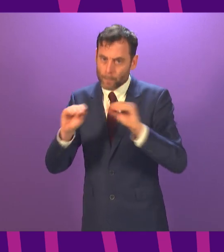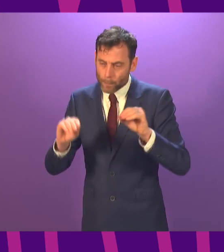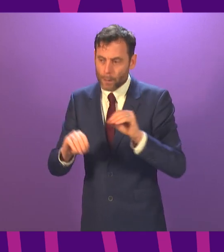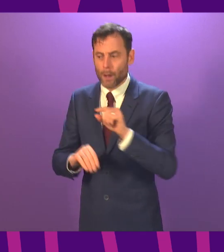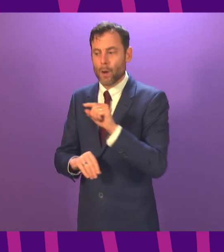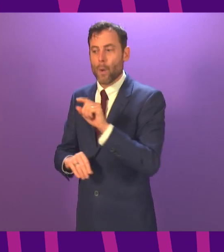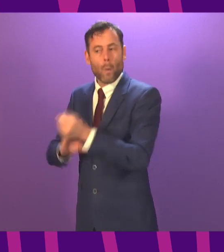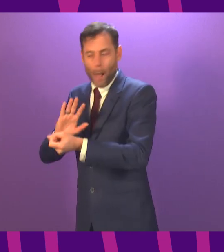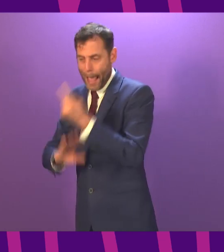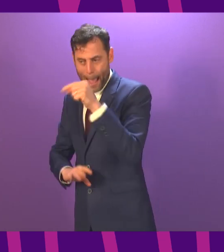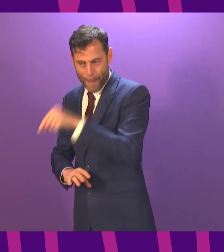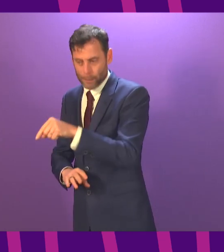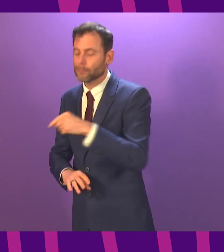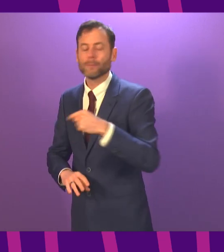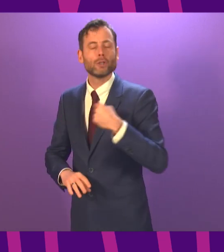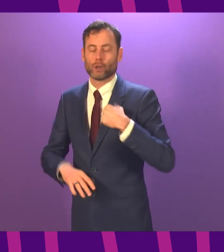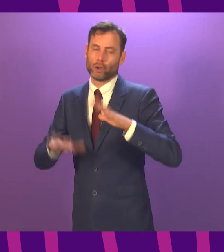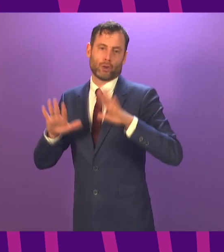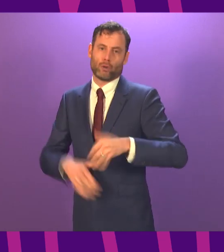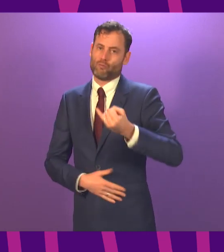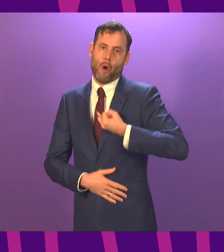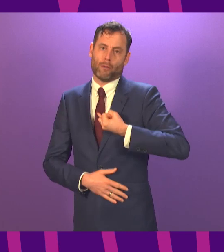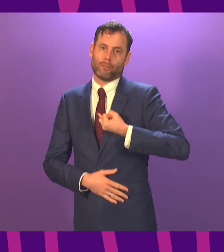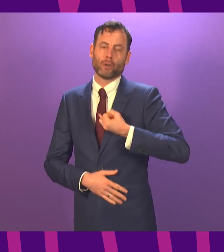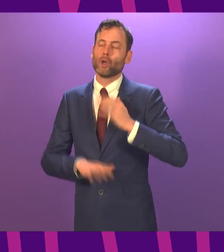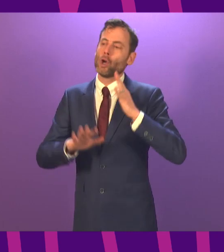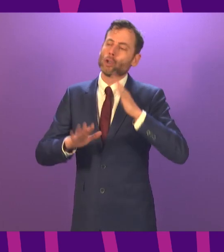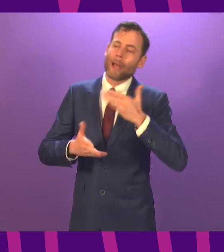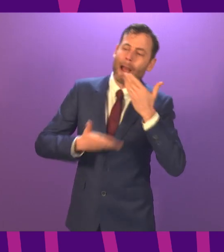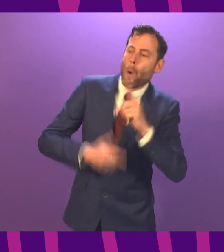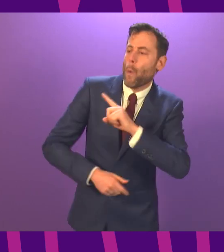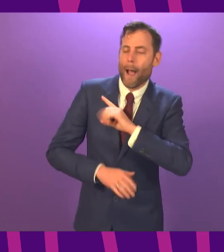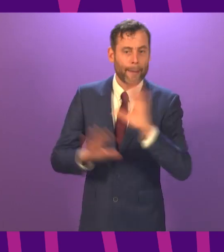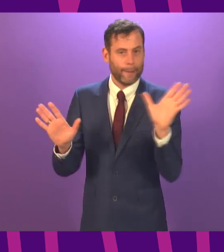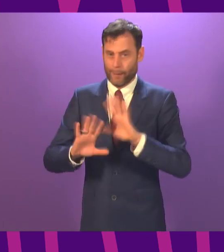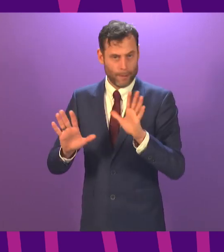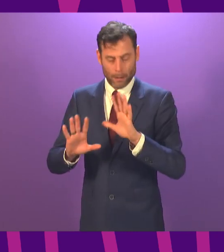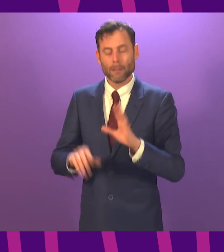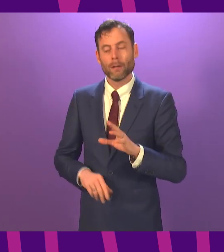of the circumstances, I was in the wrong. There are no excuses. The rules apply to me